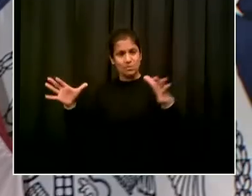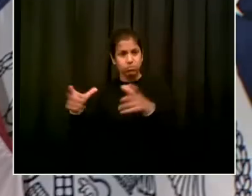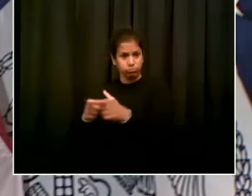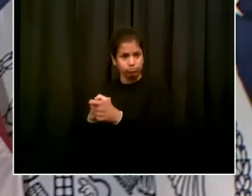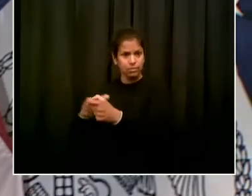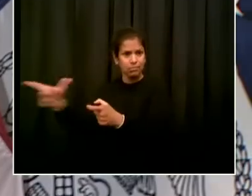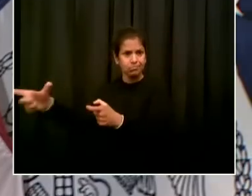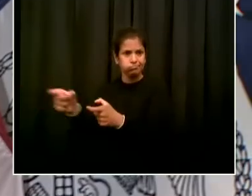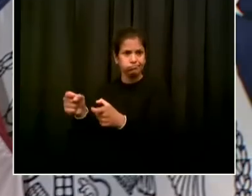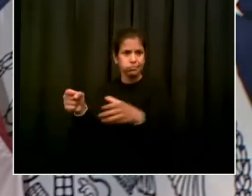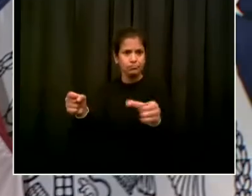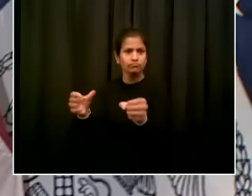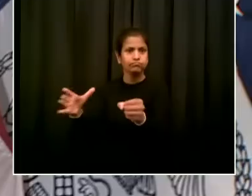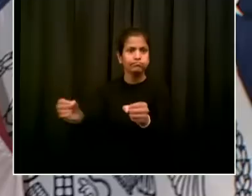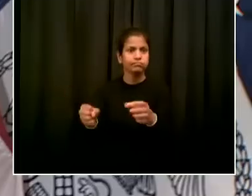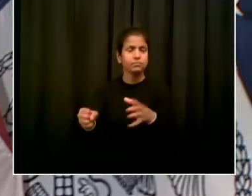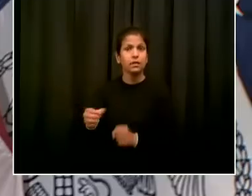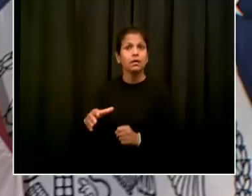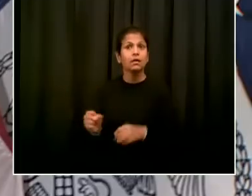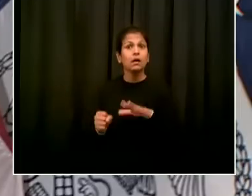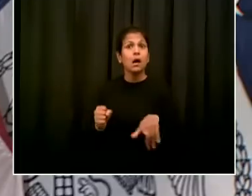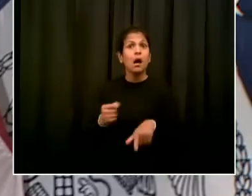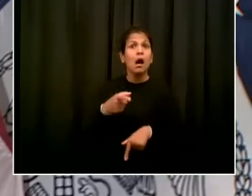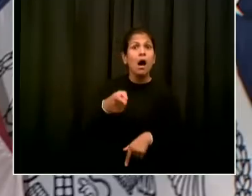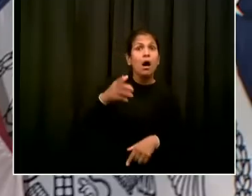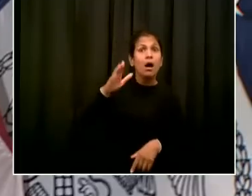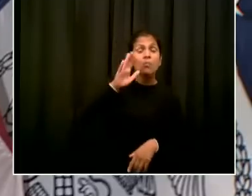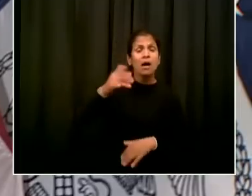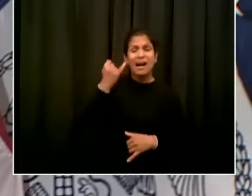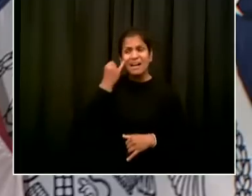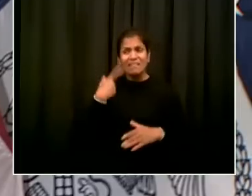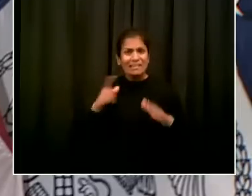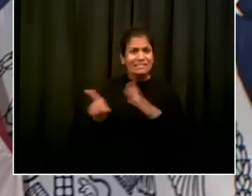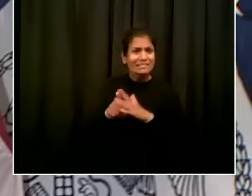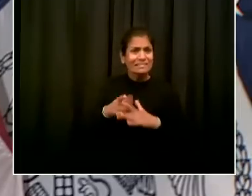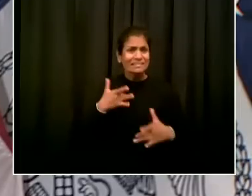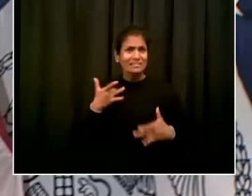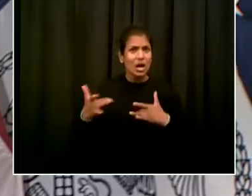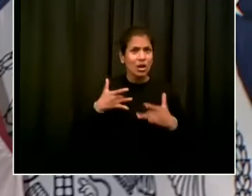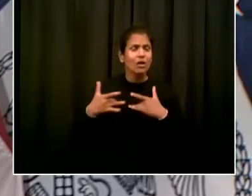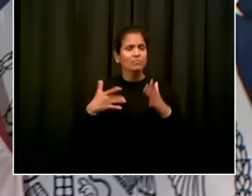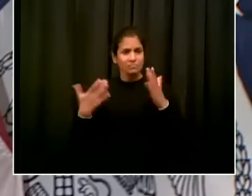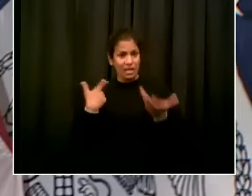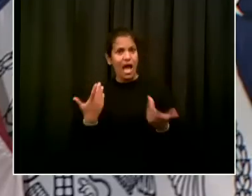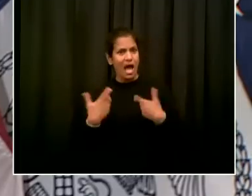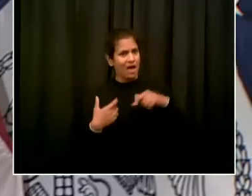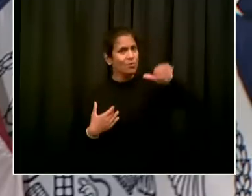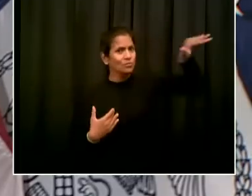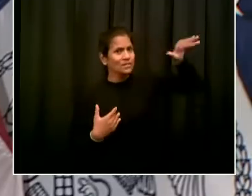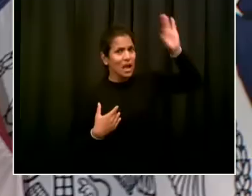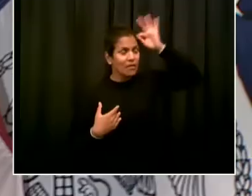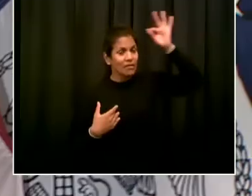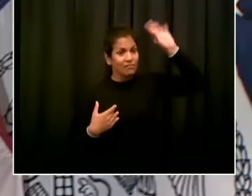THE TIDE AND WE WOULD WATCH ALL L THE SURROUNDING AREAS A A NDIF WE SEE ANY AREA OF CONCERN, WE ARE GOING TO TALK ABOUT IT PUBBCLILLY AN ND HONNTESLY AND